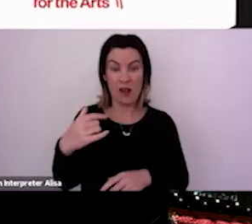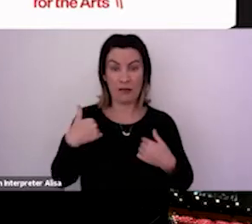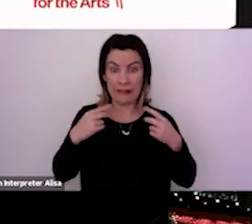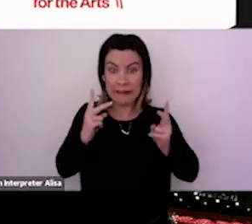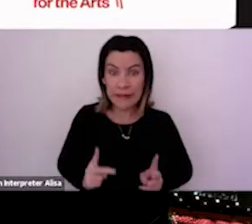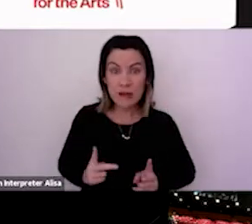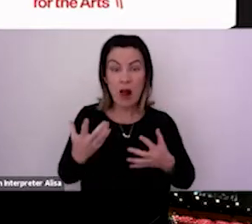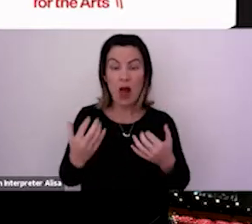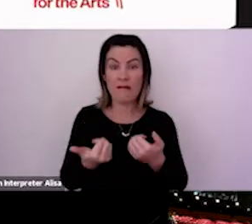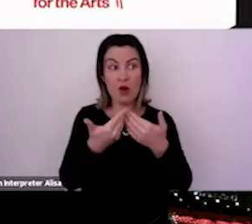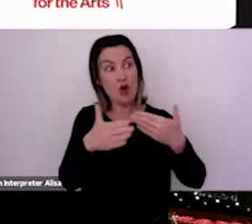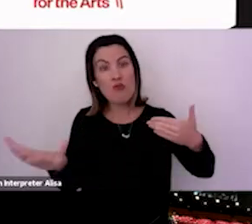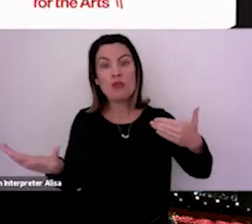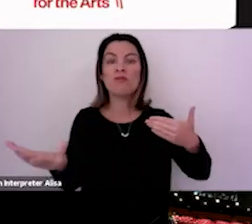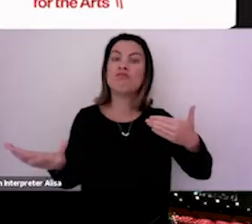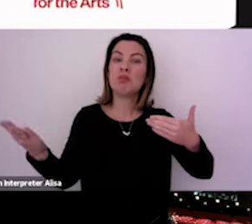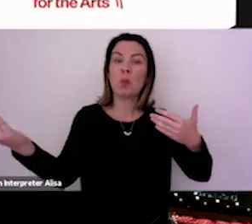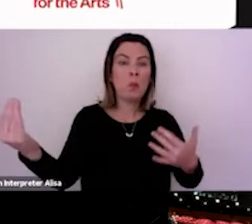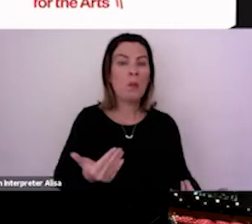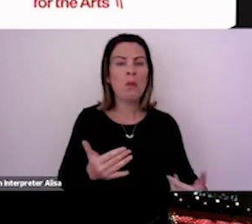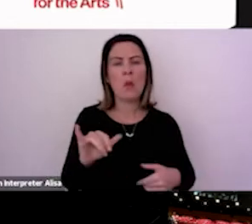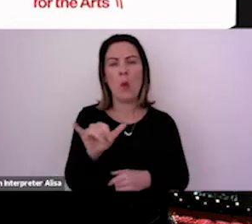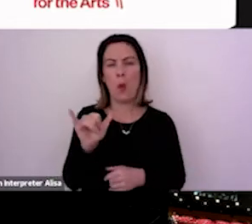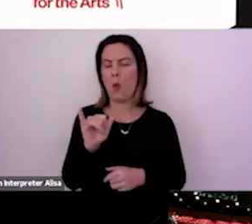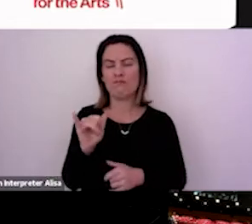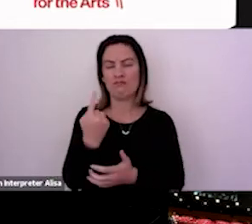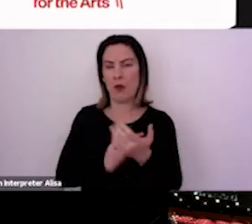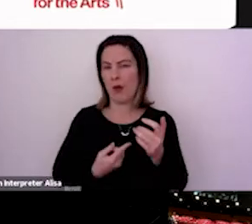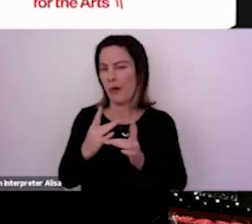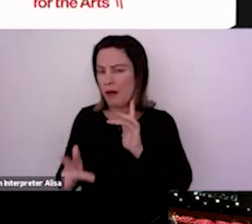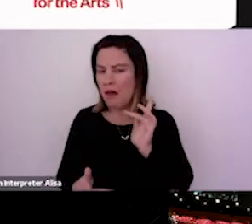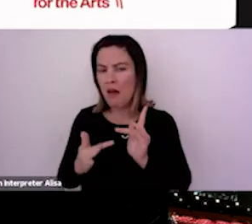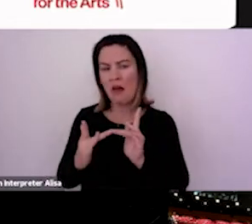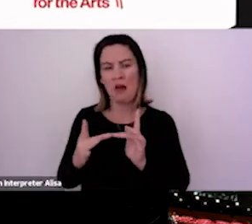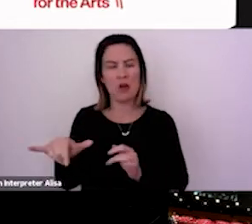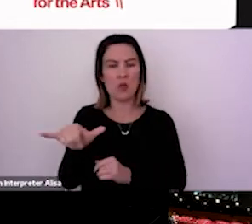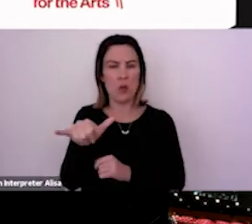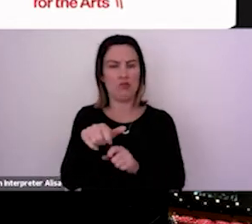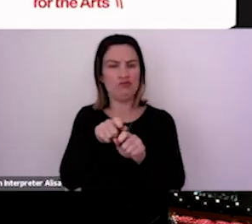connecting online or both or other. As Lina said, we know there are so many different experiences around the